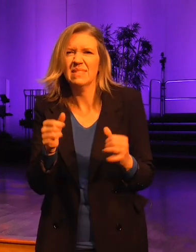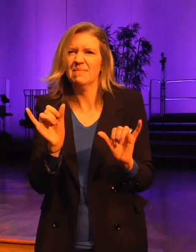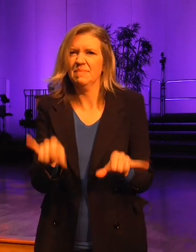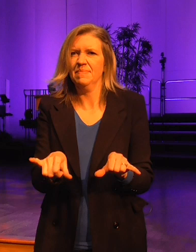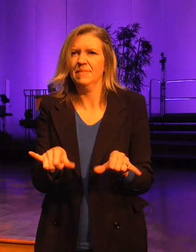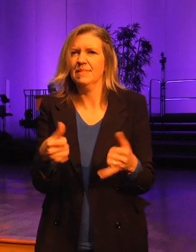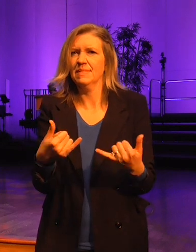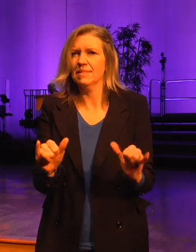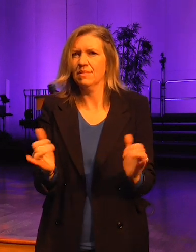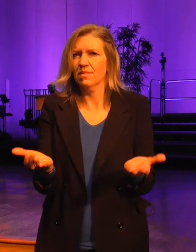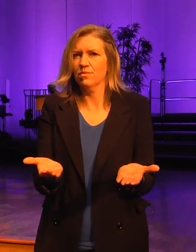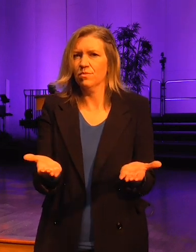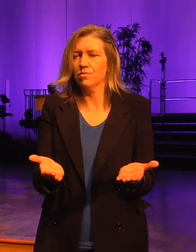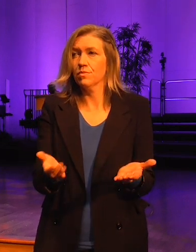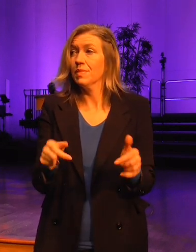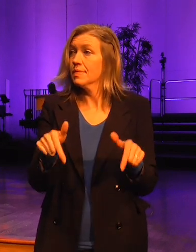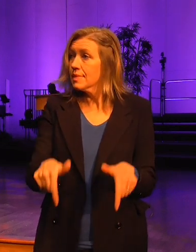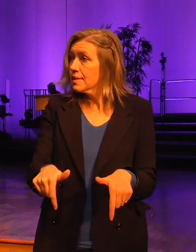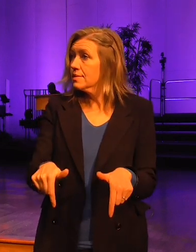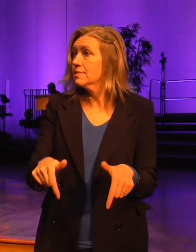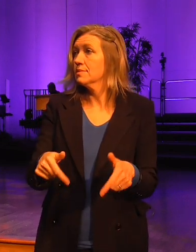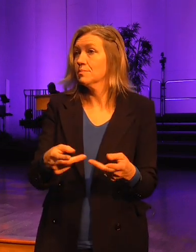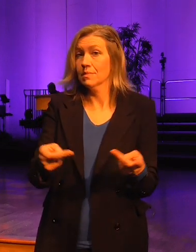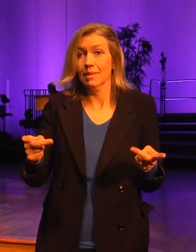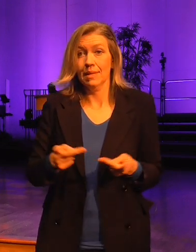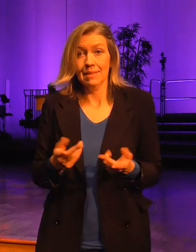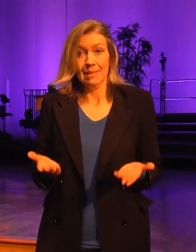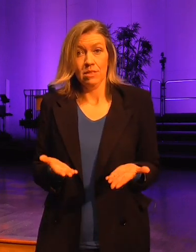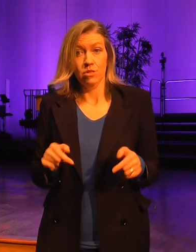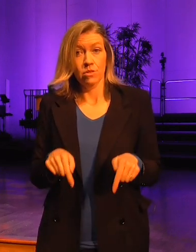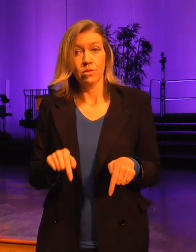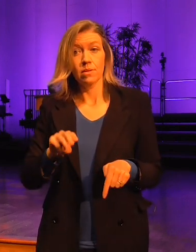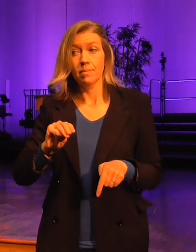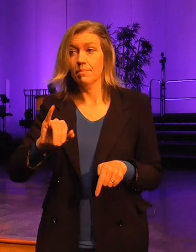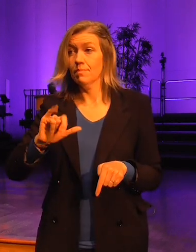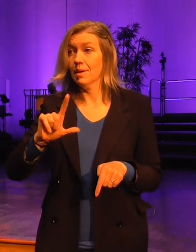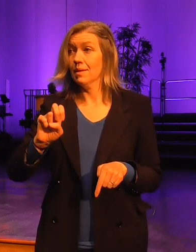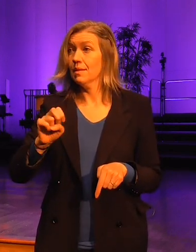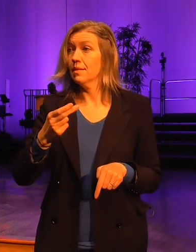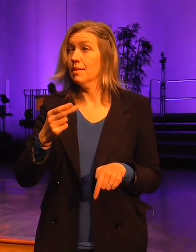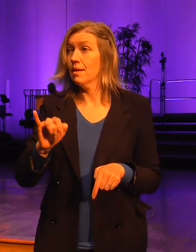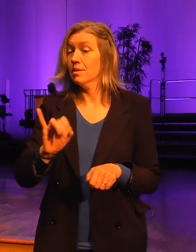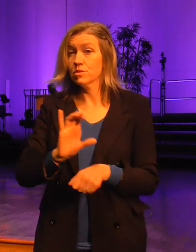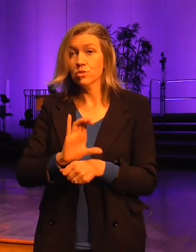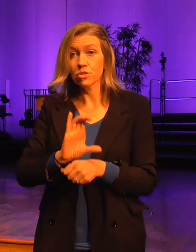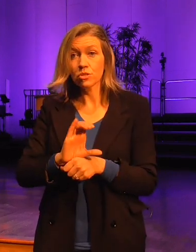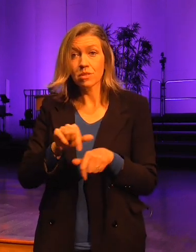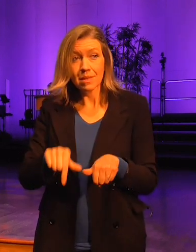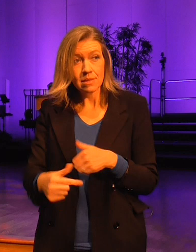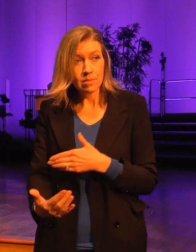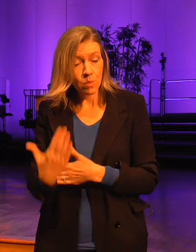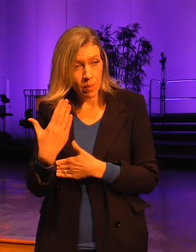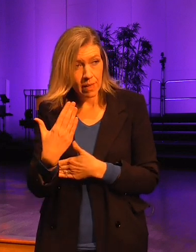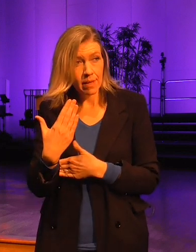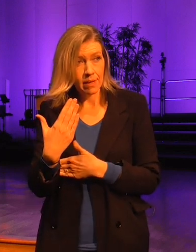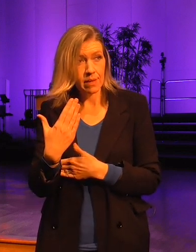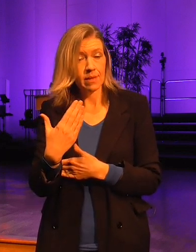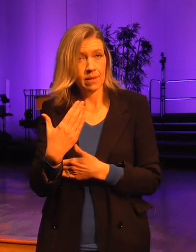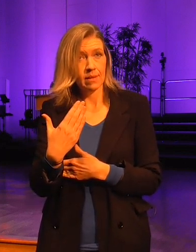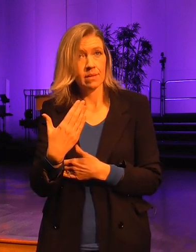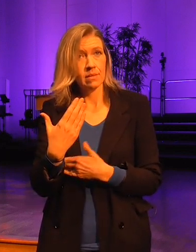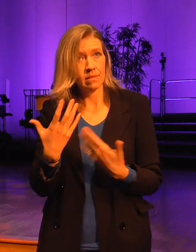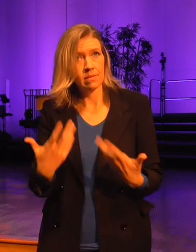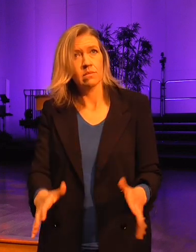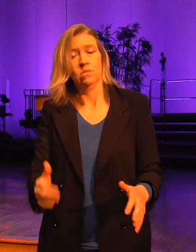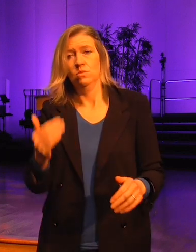space right here m in Mile High church this morning we know that for everyone who is here